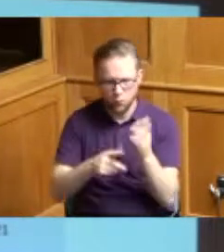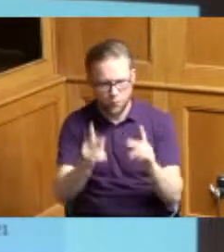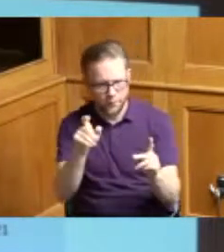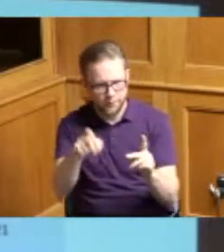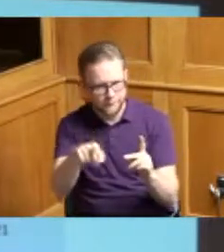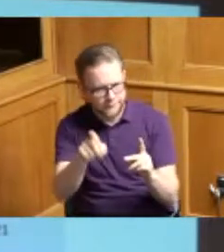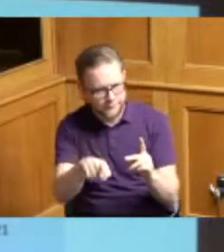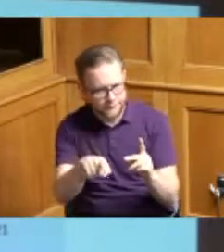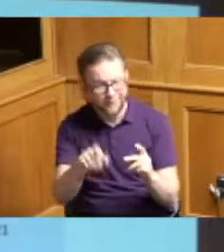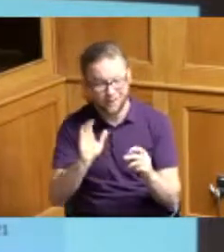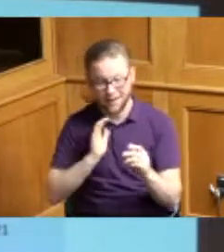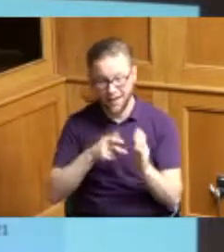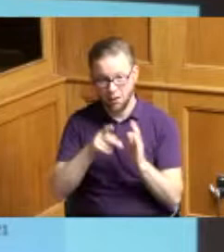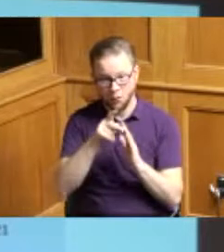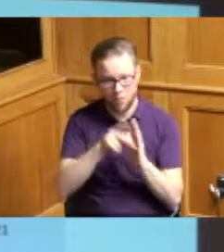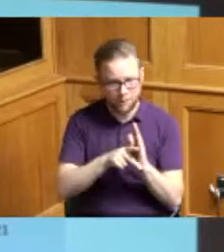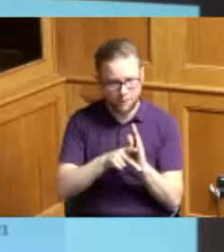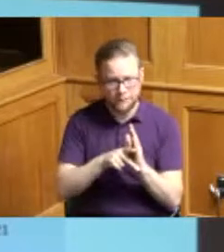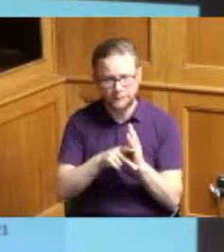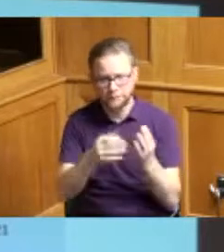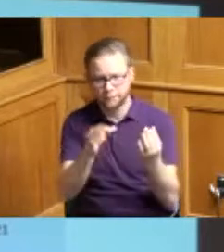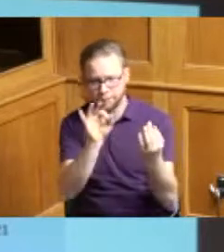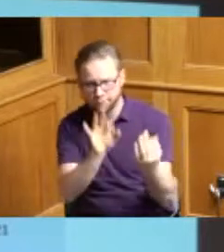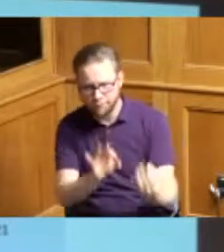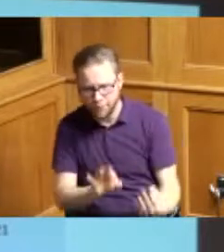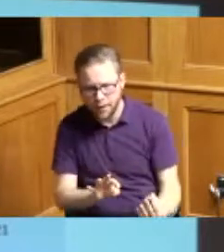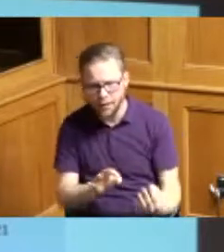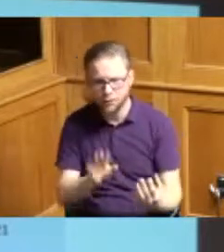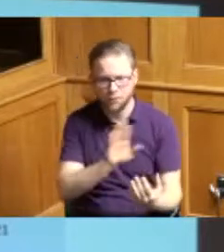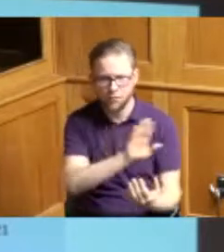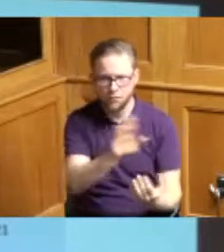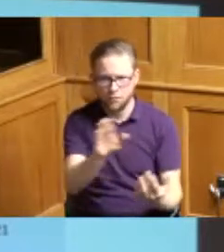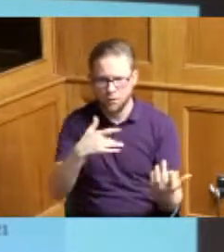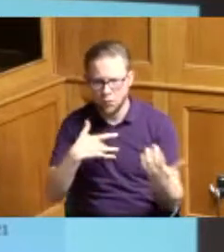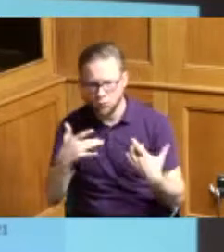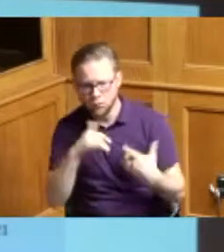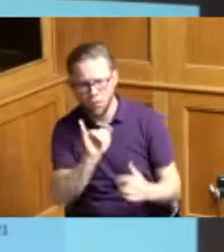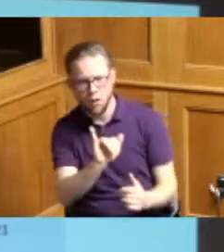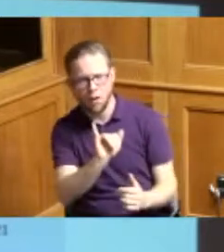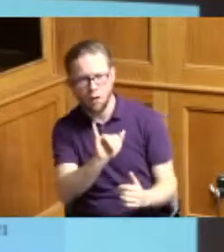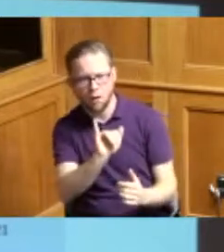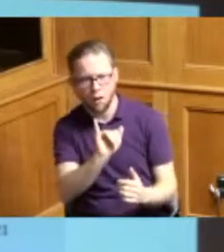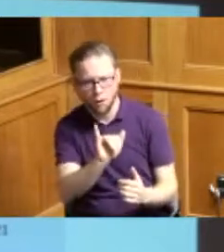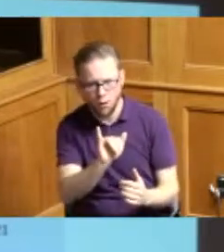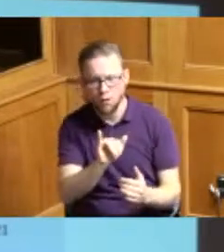policies the concerns as well as review the study findings and ultimately hopefully be able to have